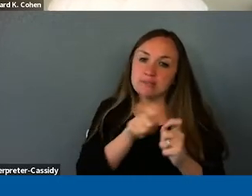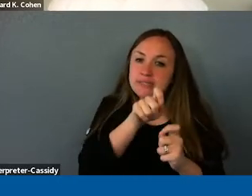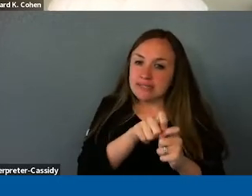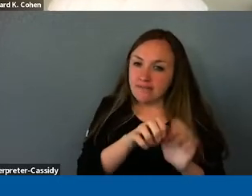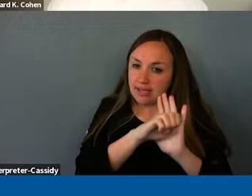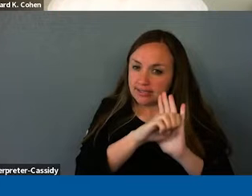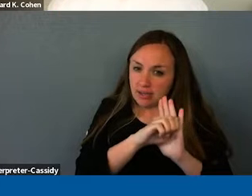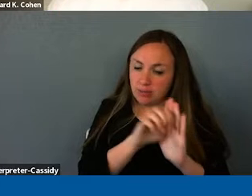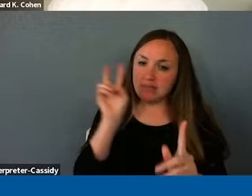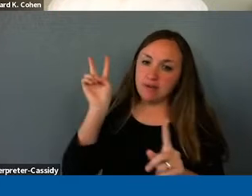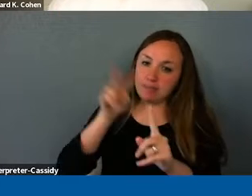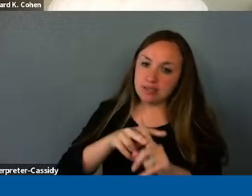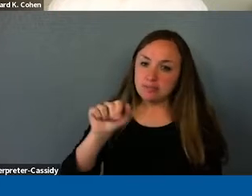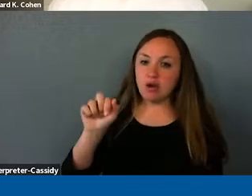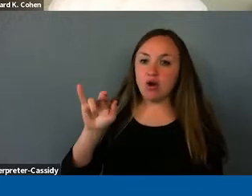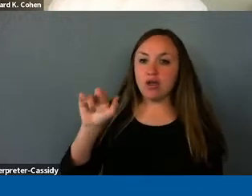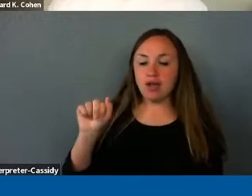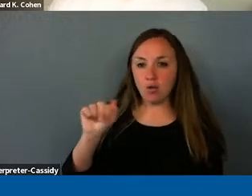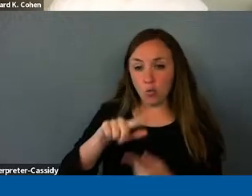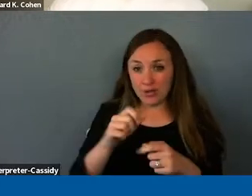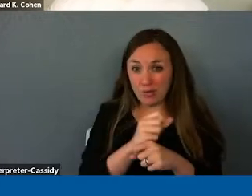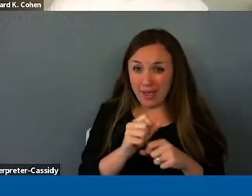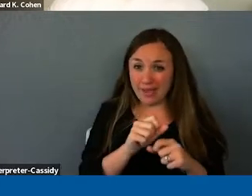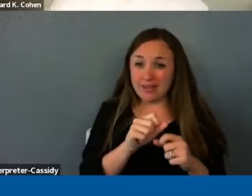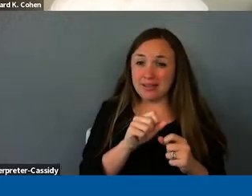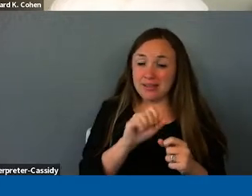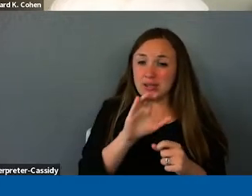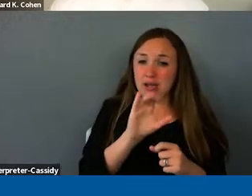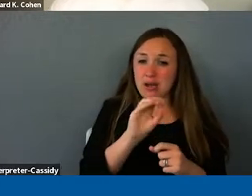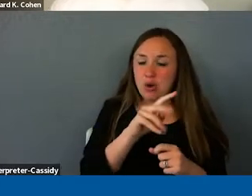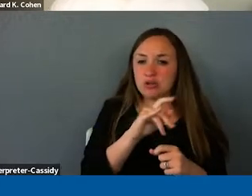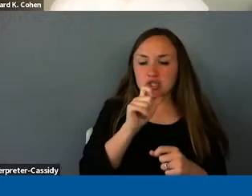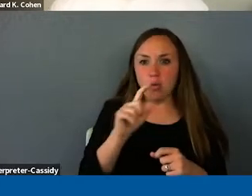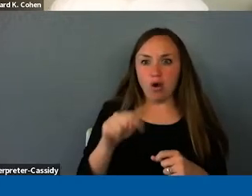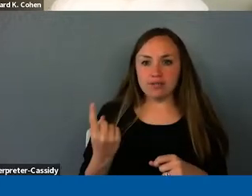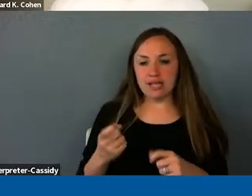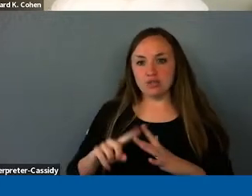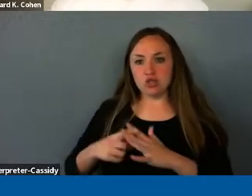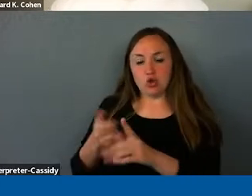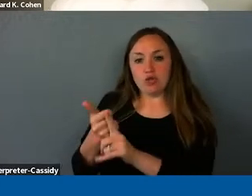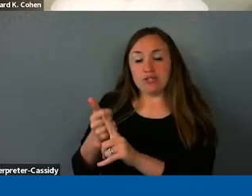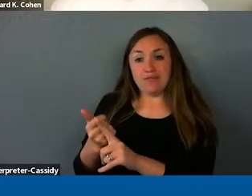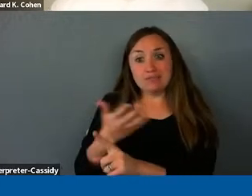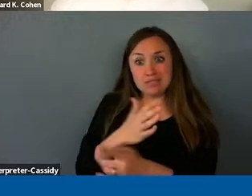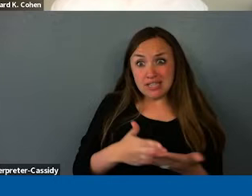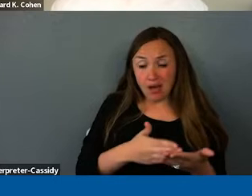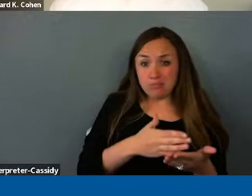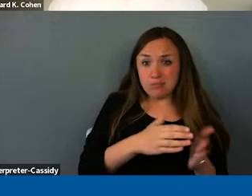And when it comes to creating custom components, you don't always have to start from scratch. There are some established examples you can use to start off with.